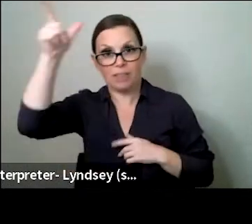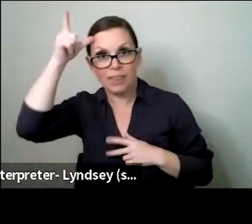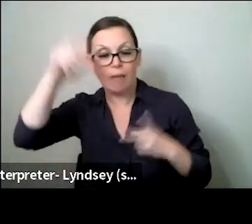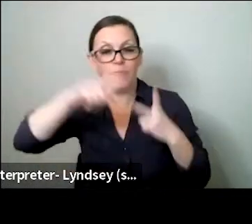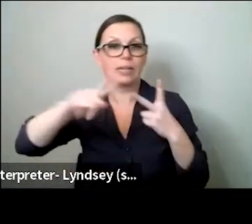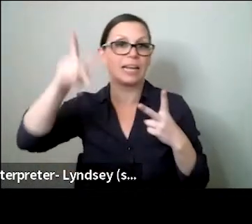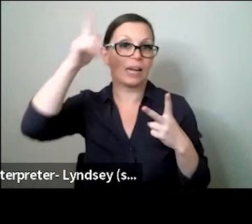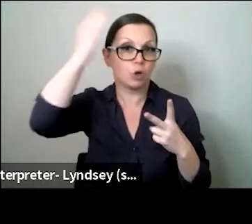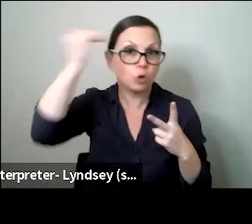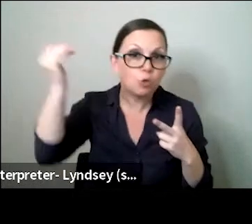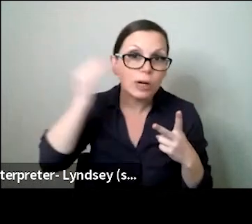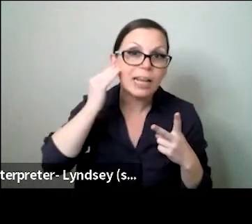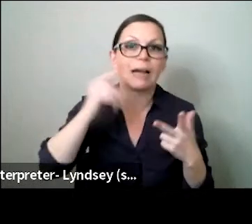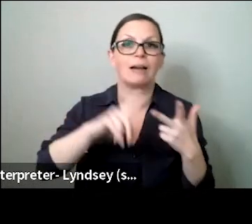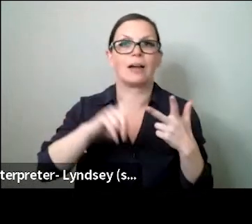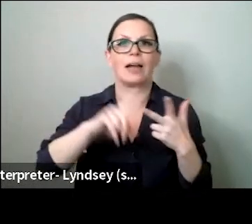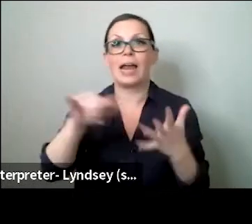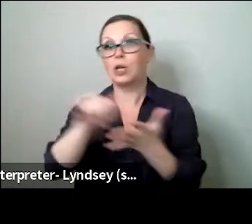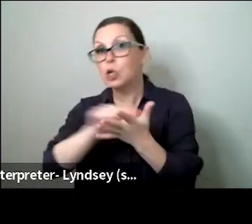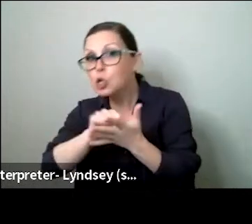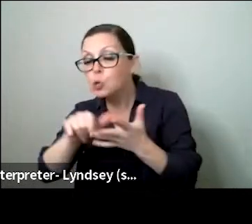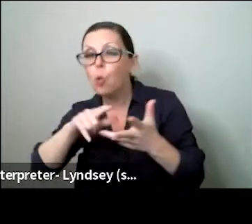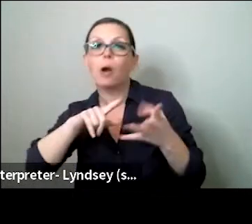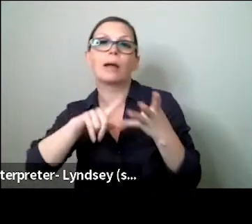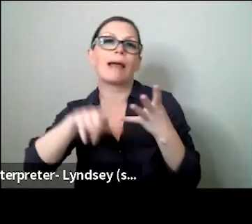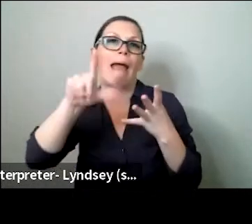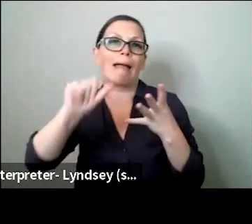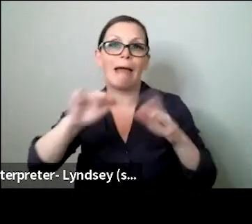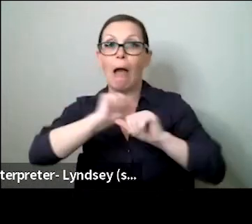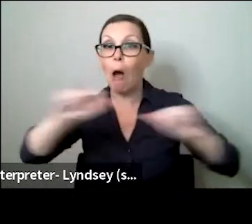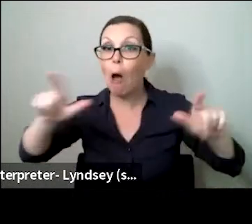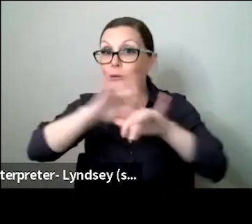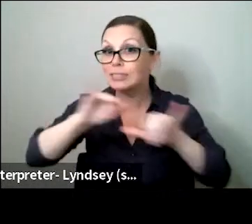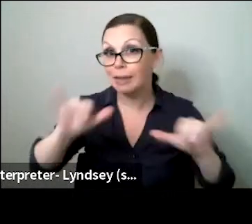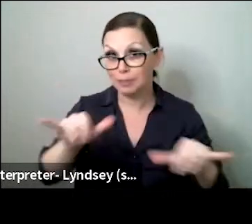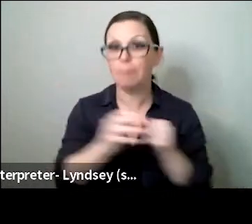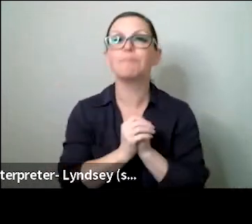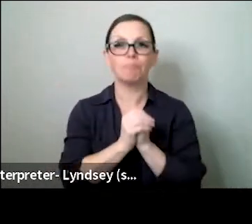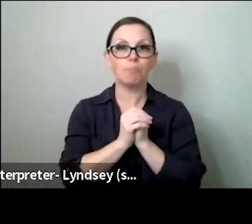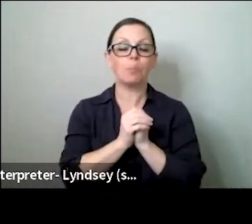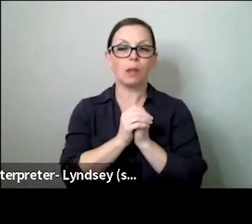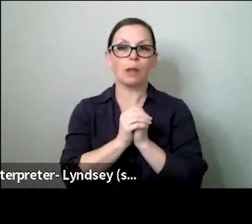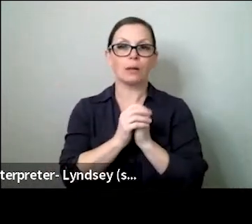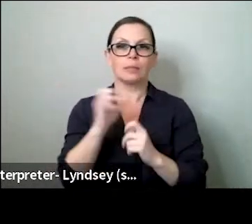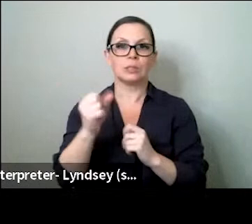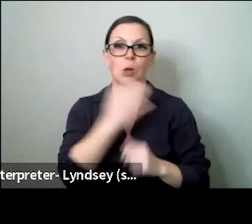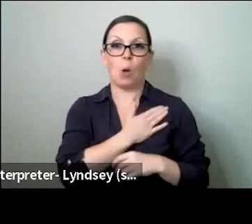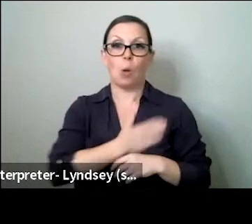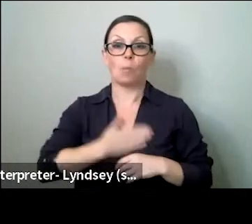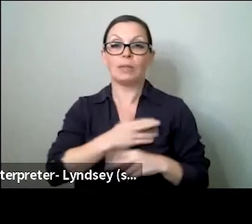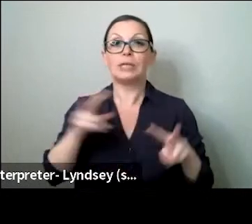and New York and LA all at the same time. So please check out our conversations at home